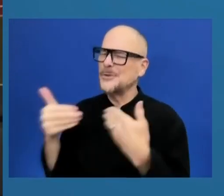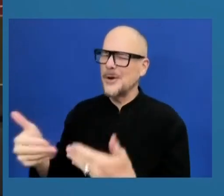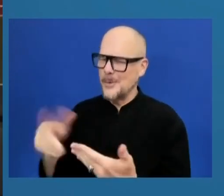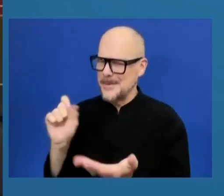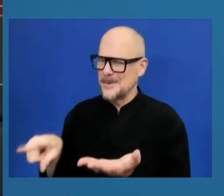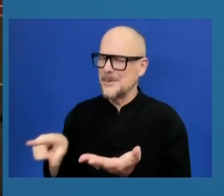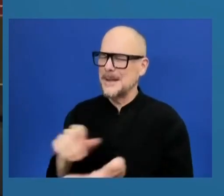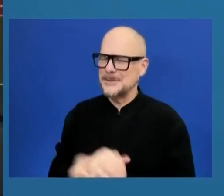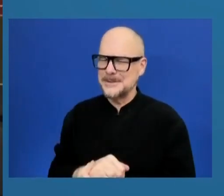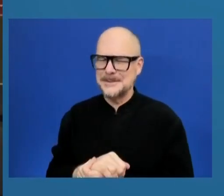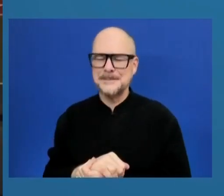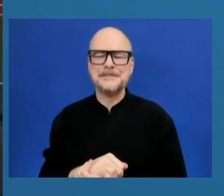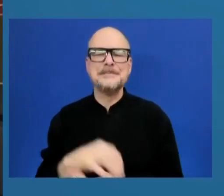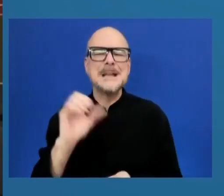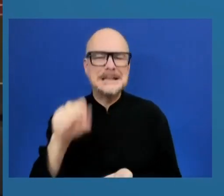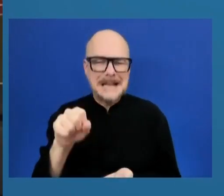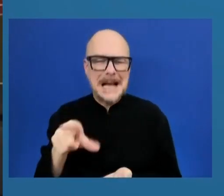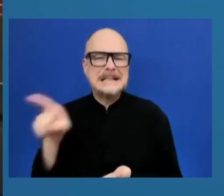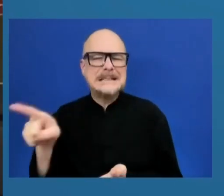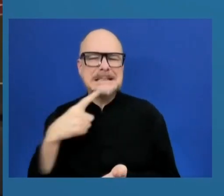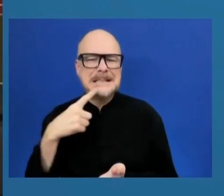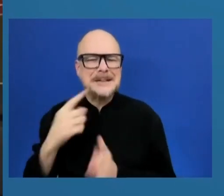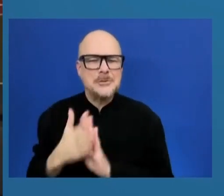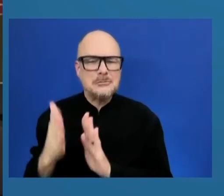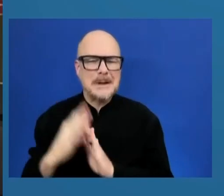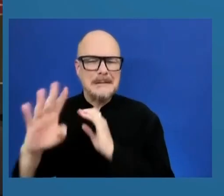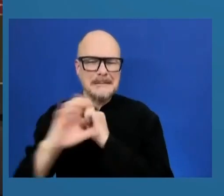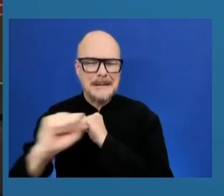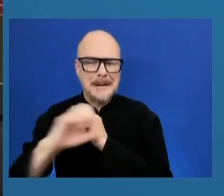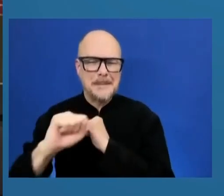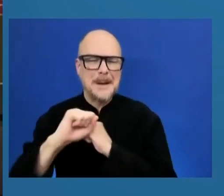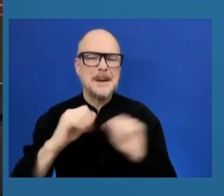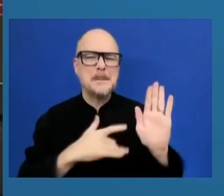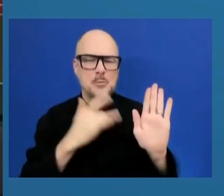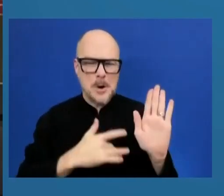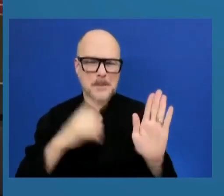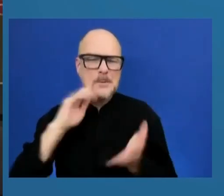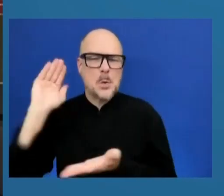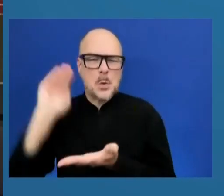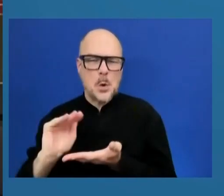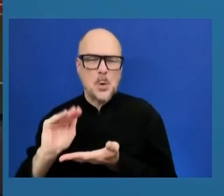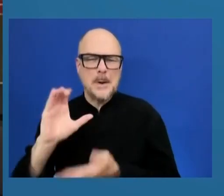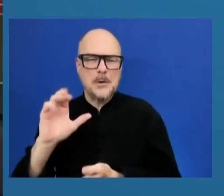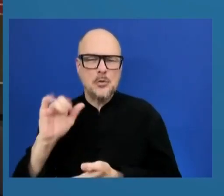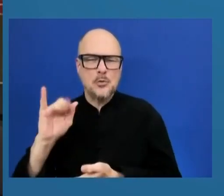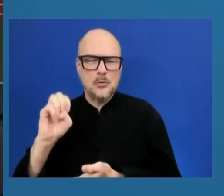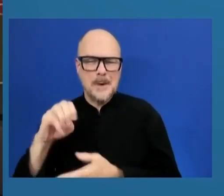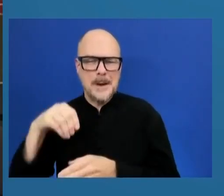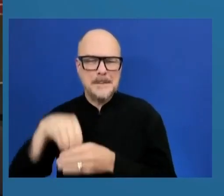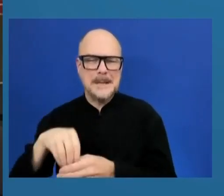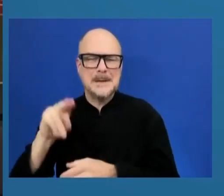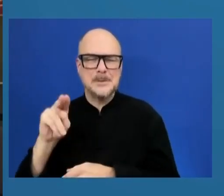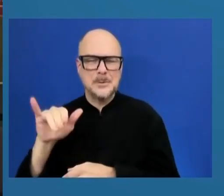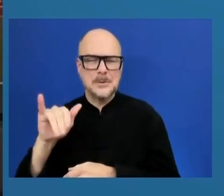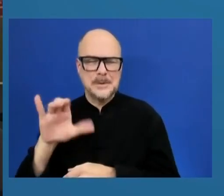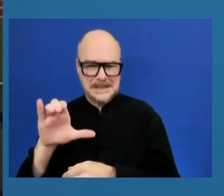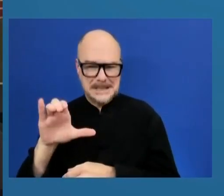He said he ran on a campaign promise of lowering crime in New York City. Do you think that the mayor is the result, you know, you're looking at, I guess,